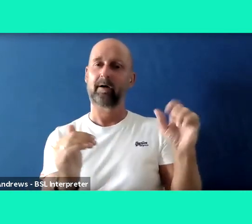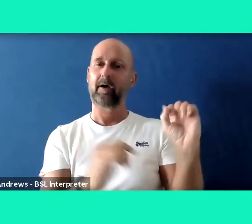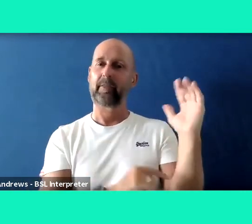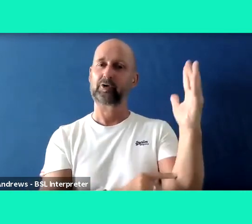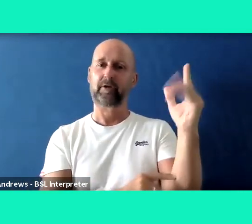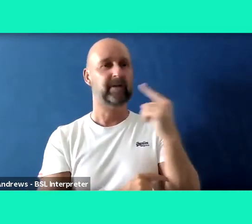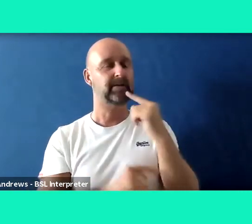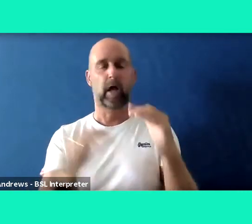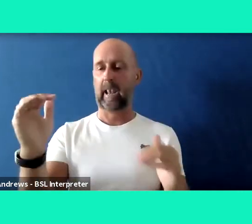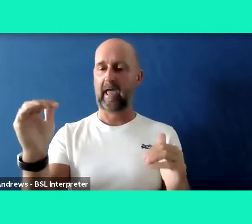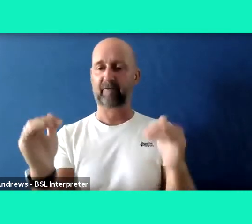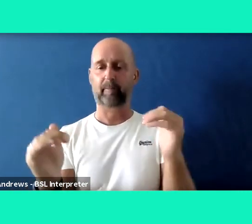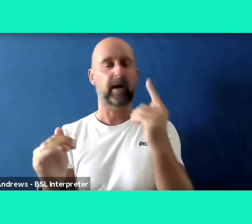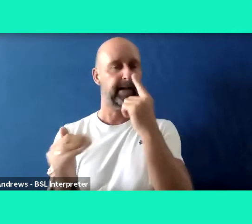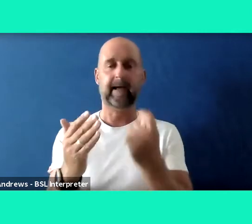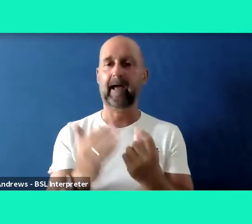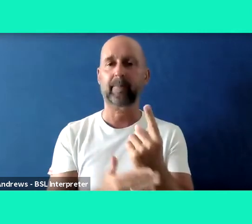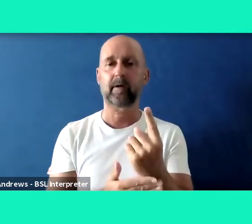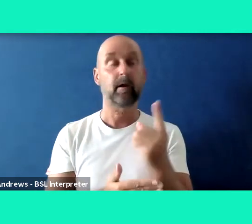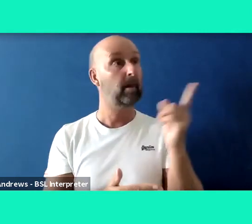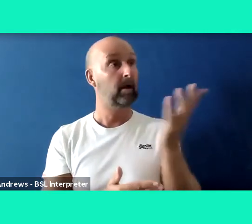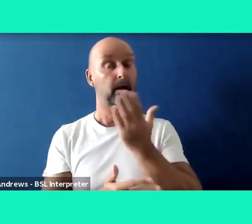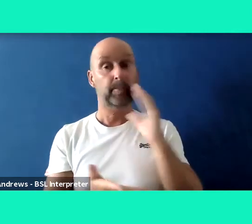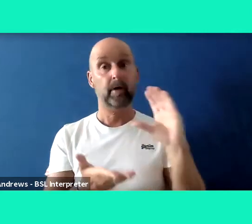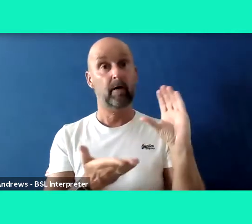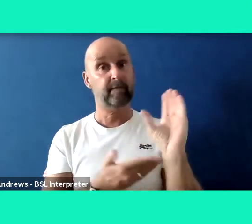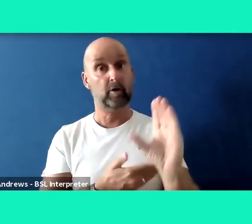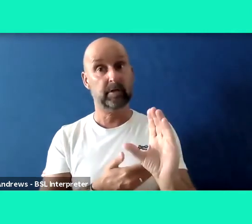can happen – without funding to progress that effort, that ambition is lost.